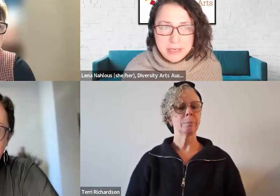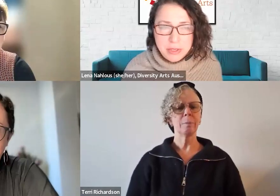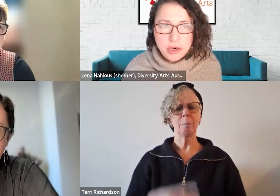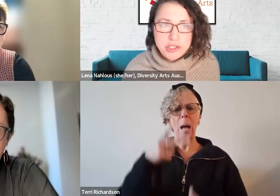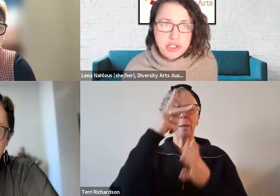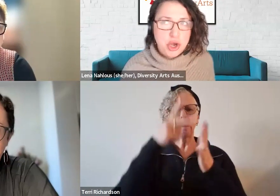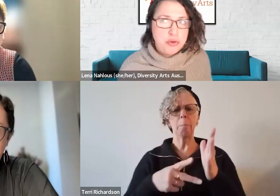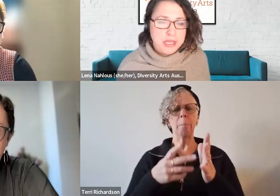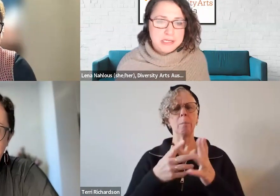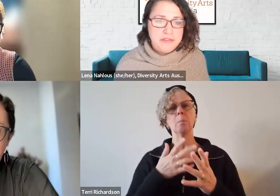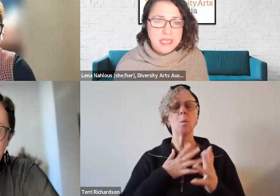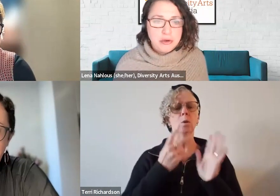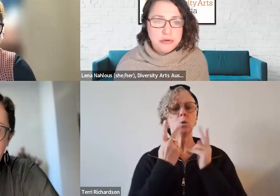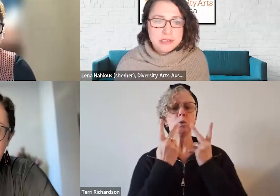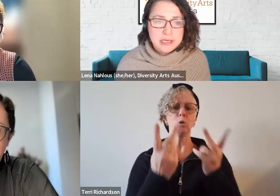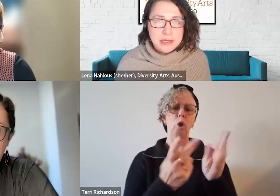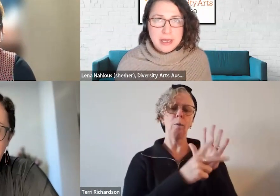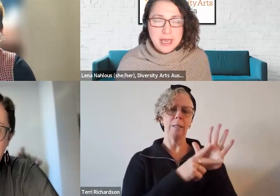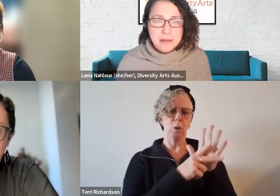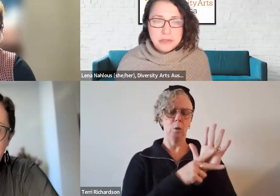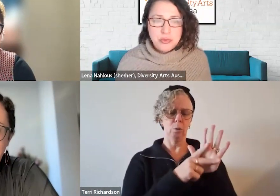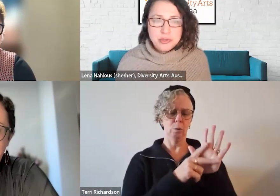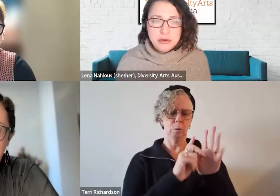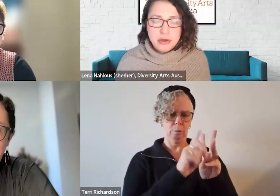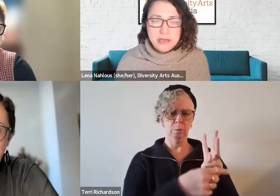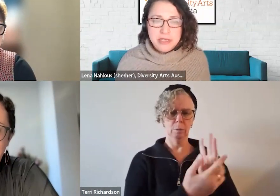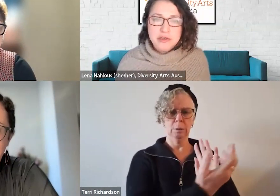we wanted to show these videos to also kind of give